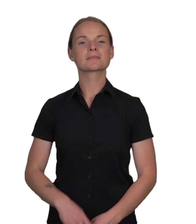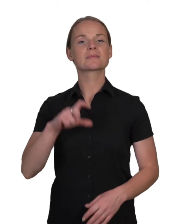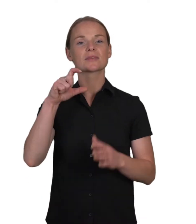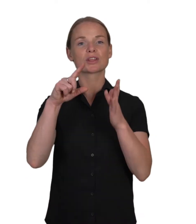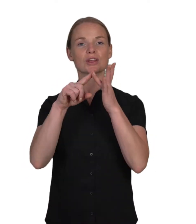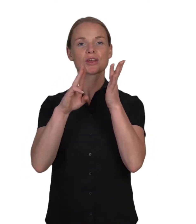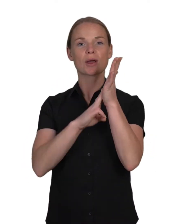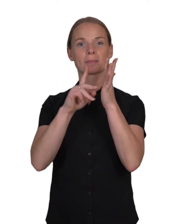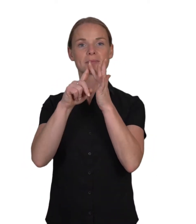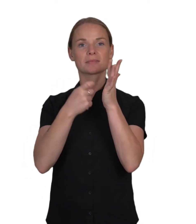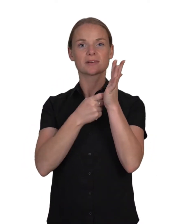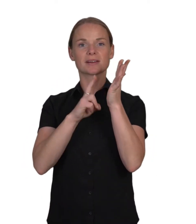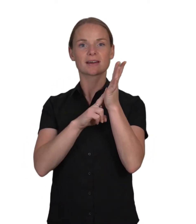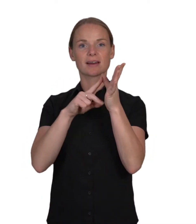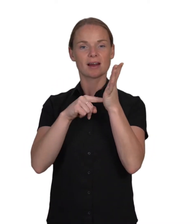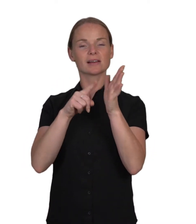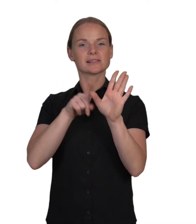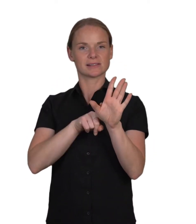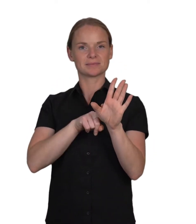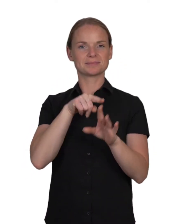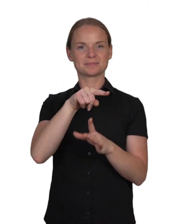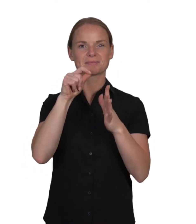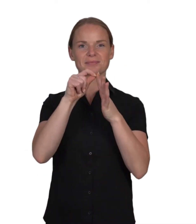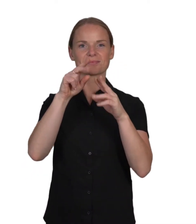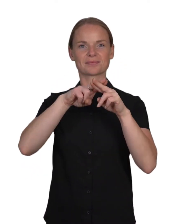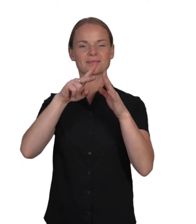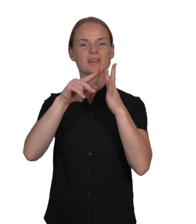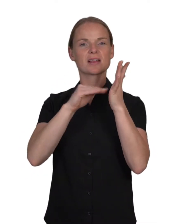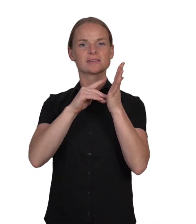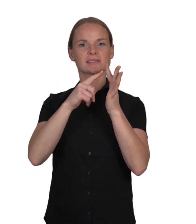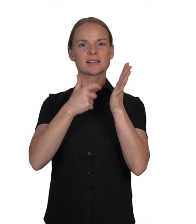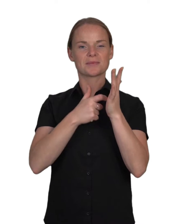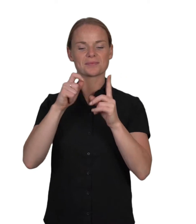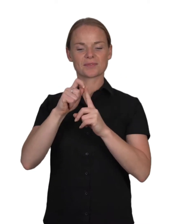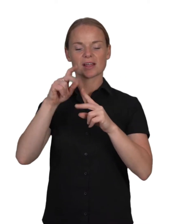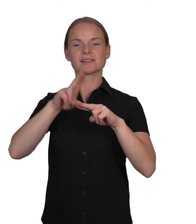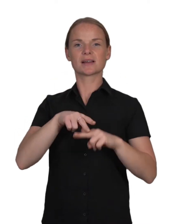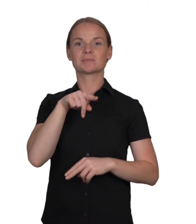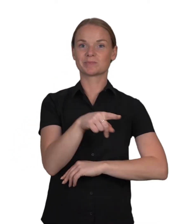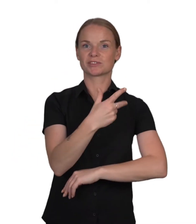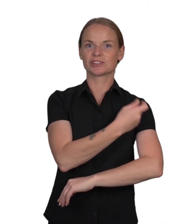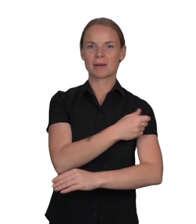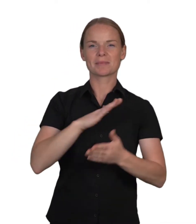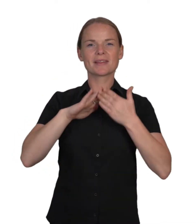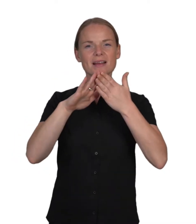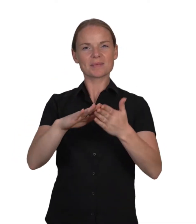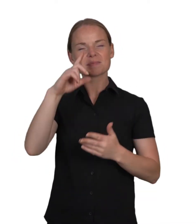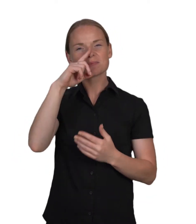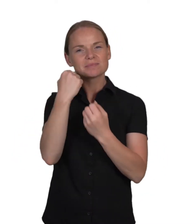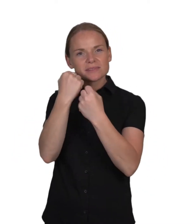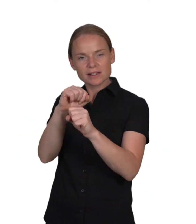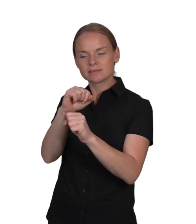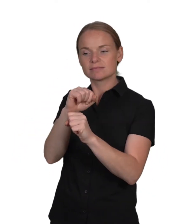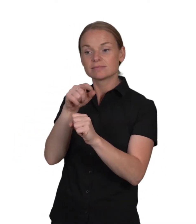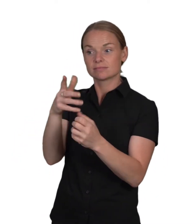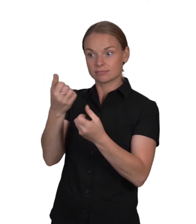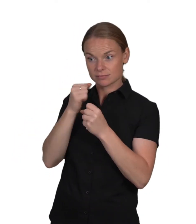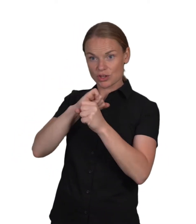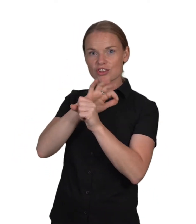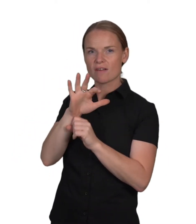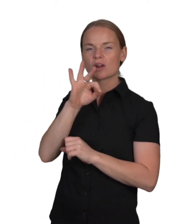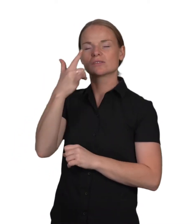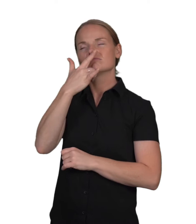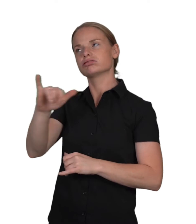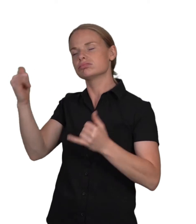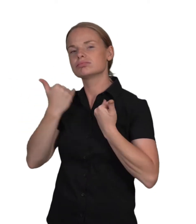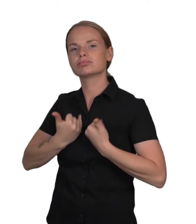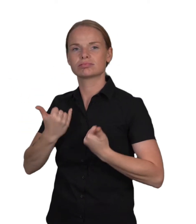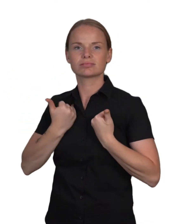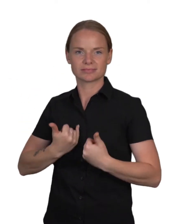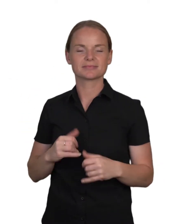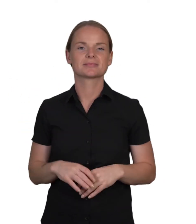Comirnaty (Pfizer) is a vaccine that can prevent people from becoming ill from COVID-19.